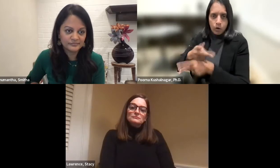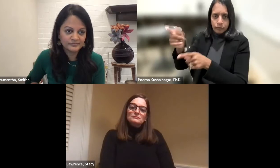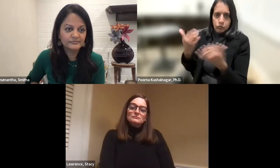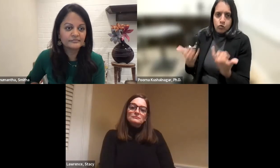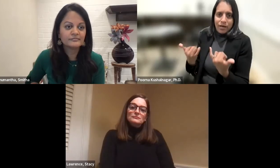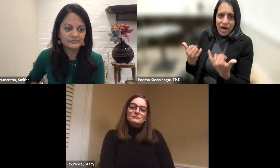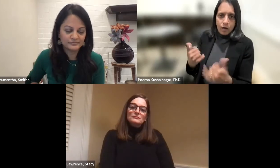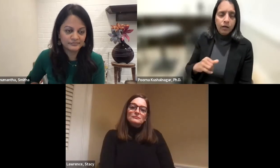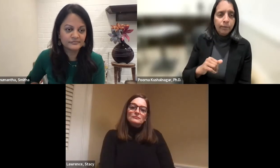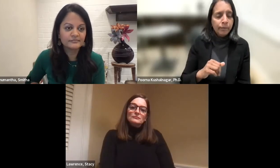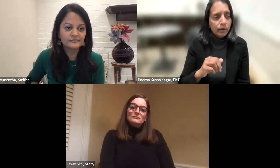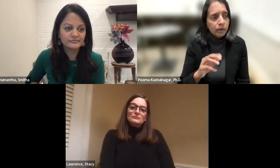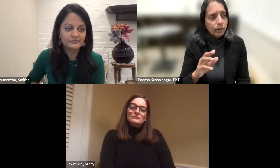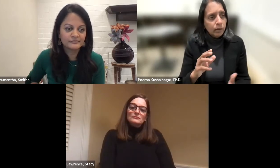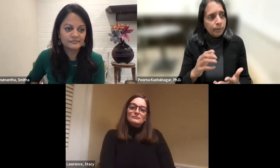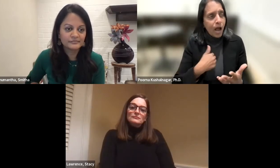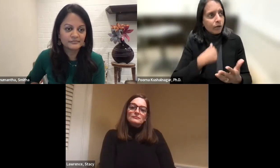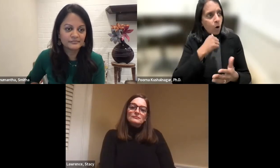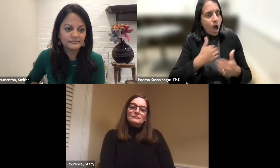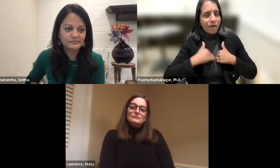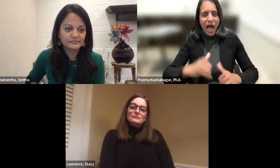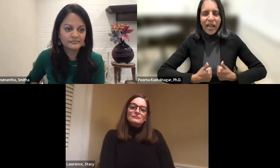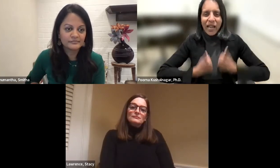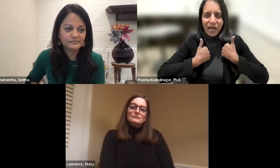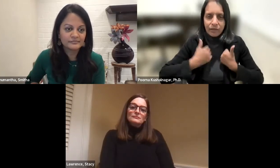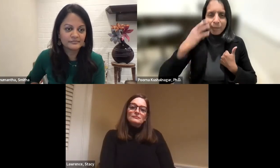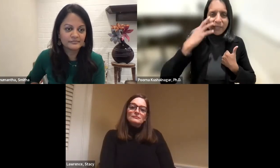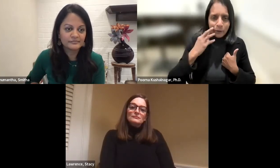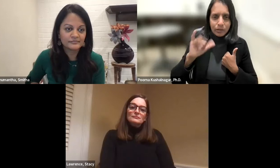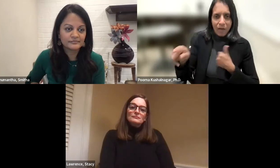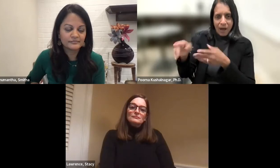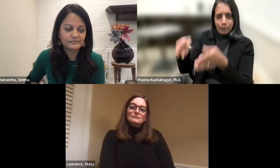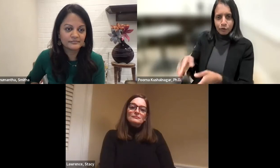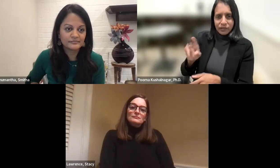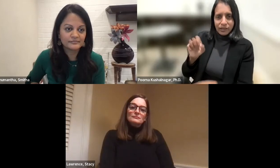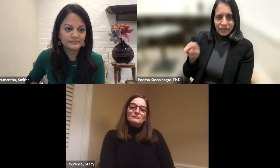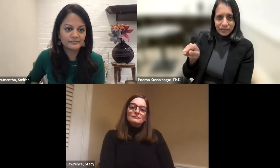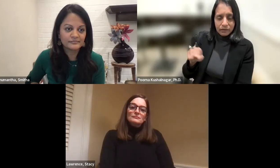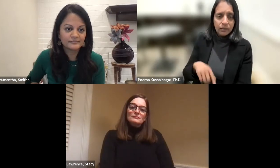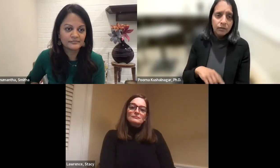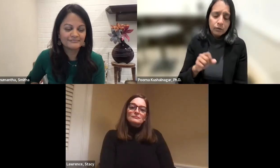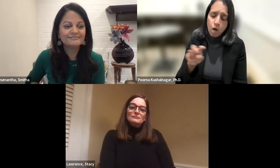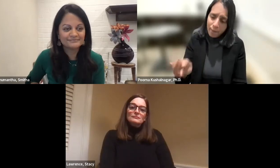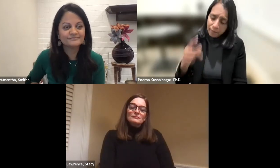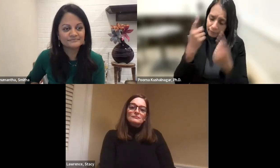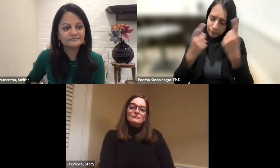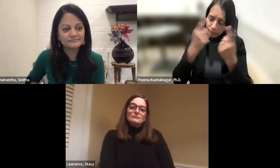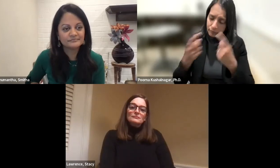and I'm not taking care of him right now-- he's currently in Tennessee-- but I did have experience. I had real-life experience